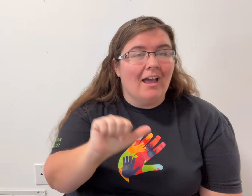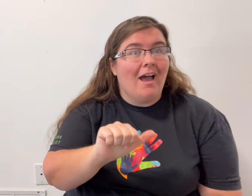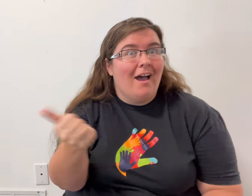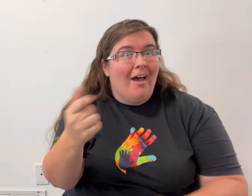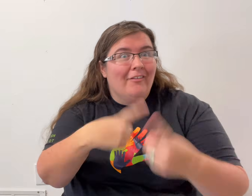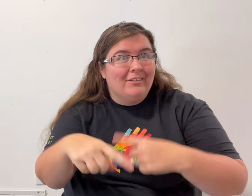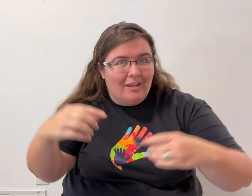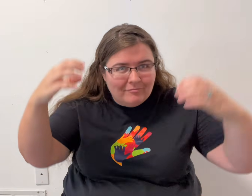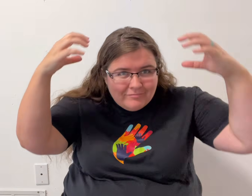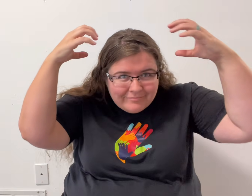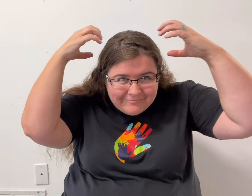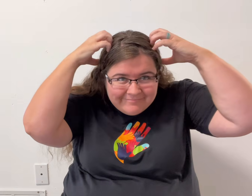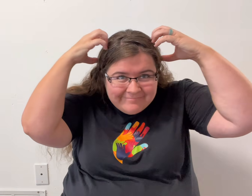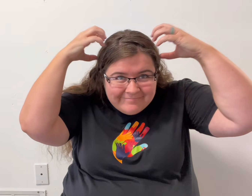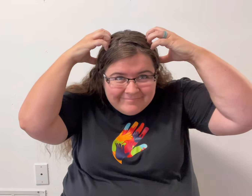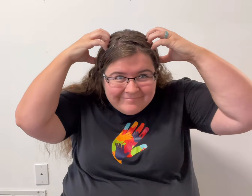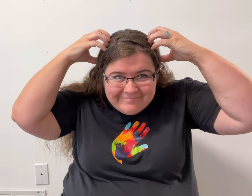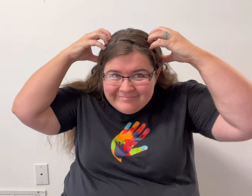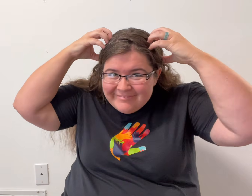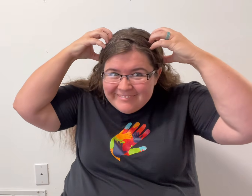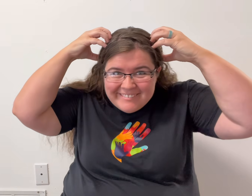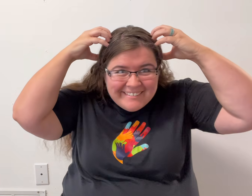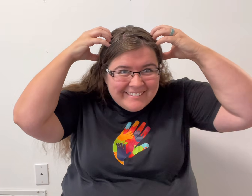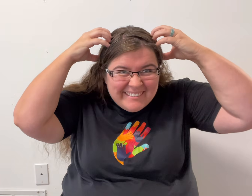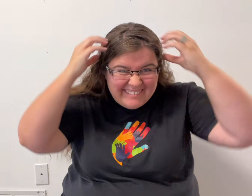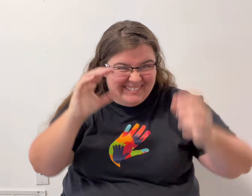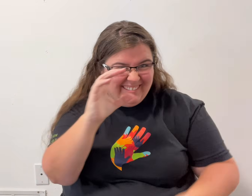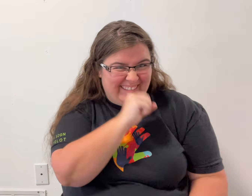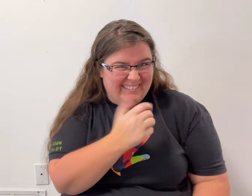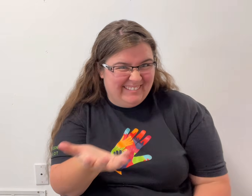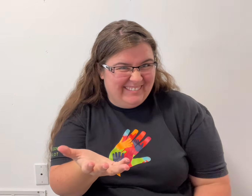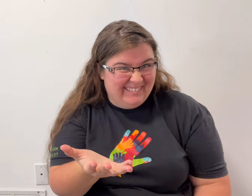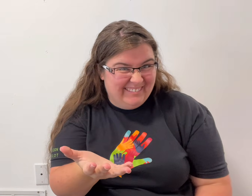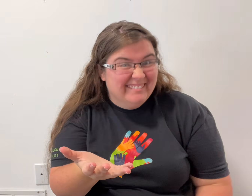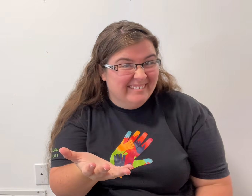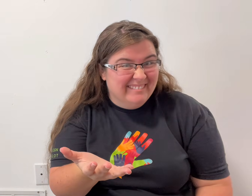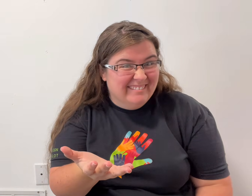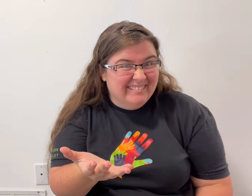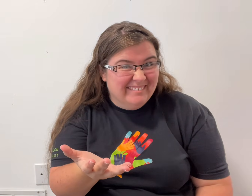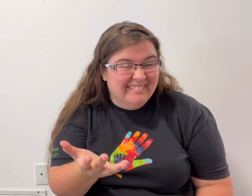There's another sign for this: Can you guess what it is?